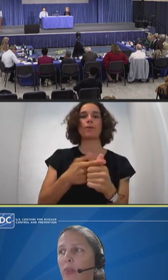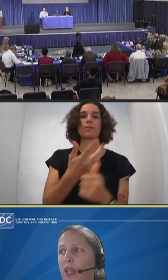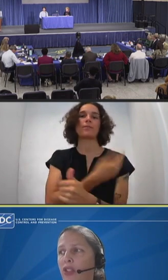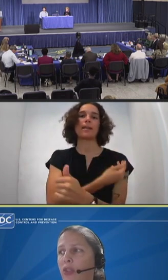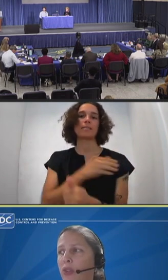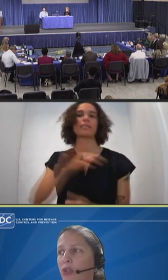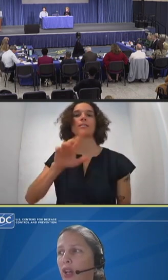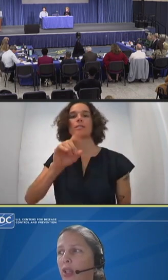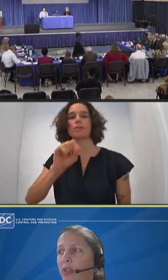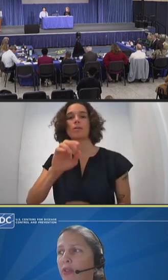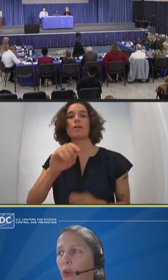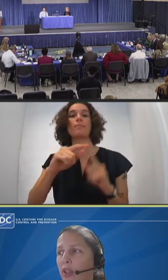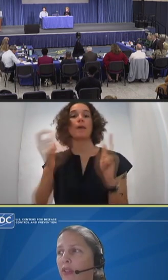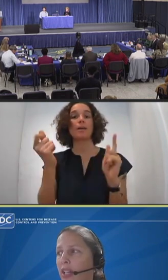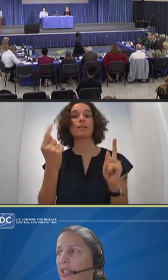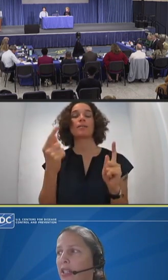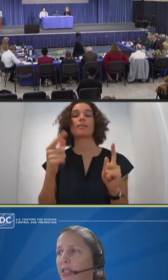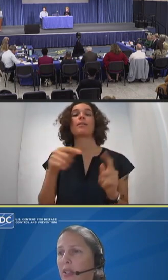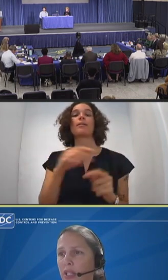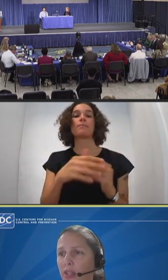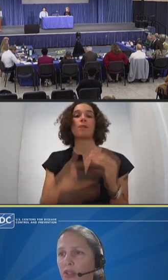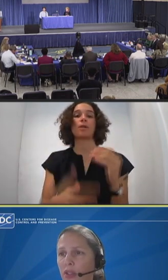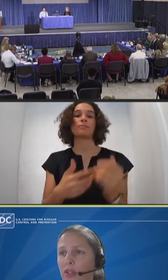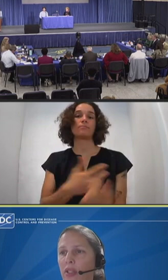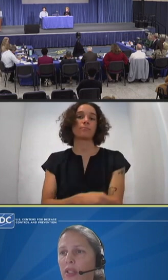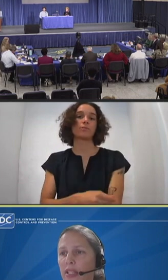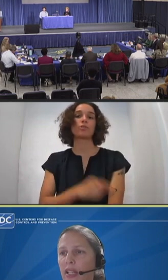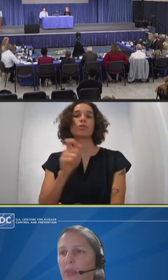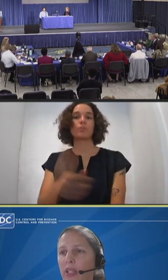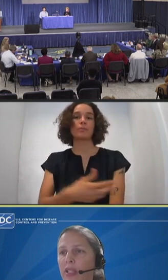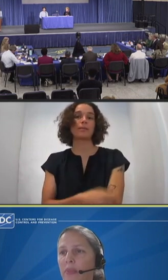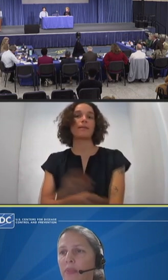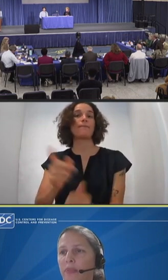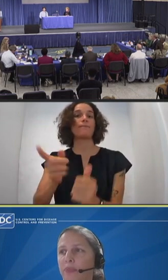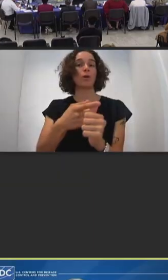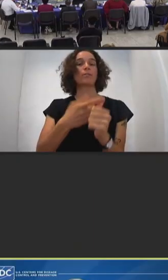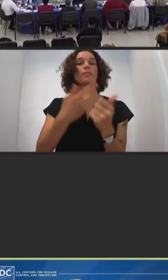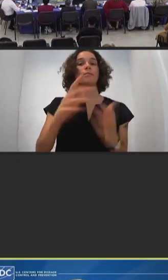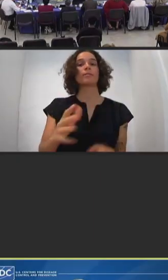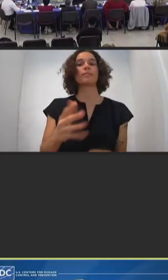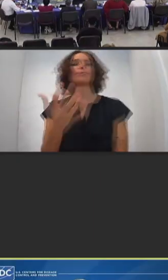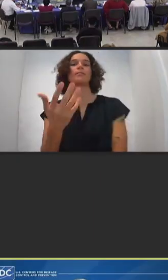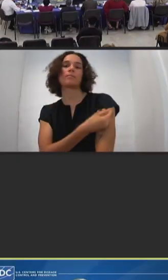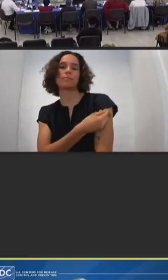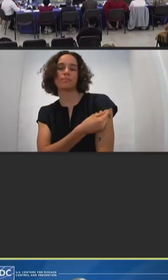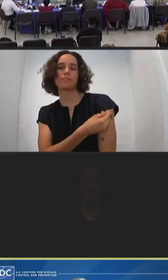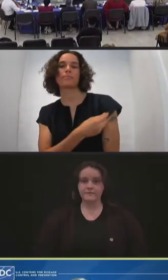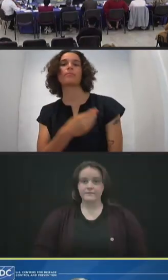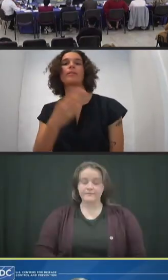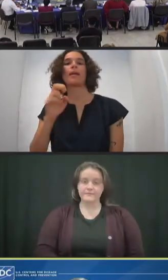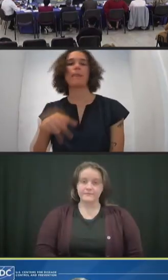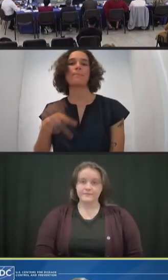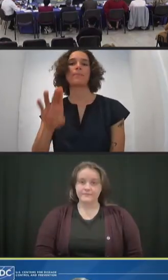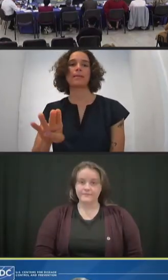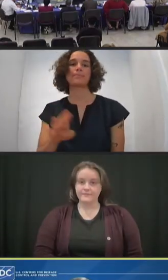blood should be drawn before the vaccine is administered. Next slide, please. Oh,